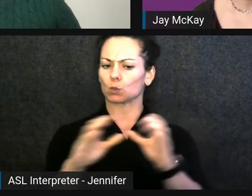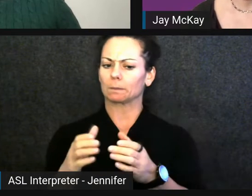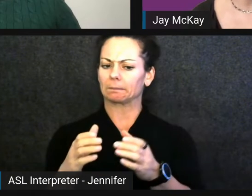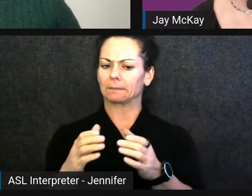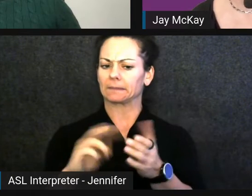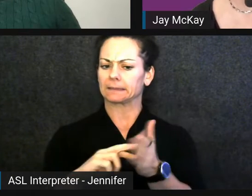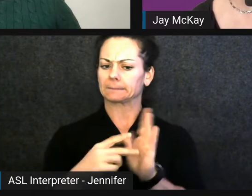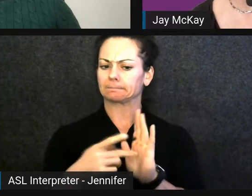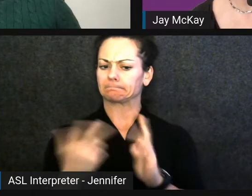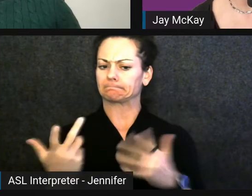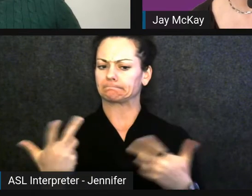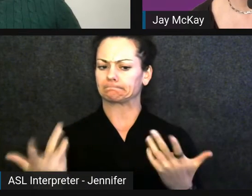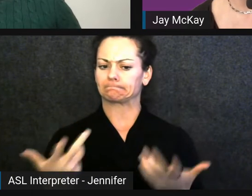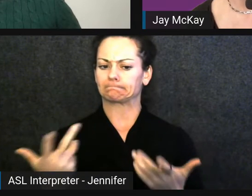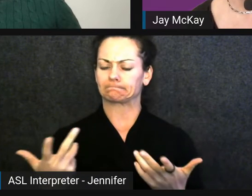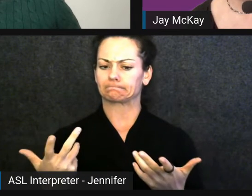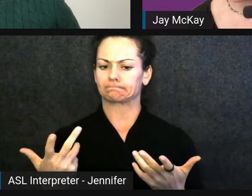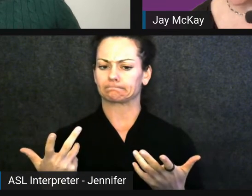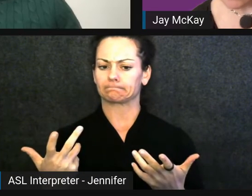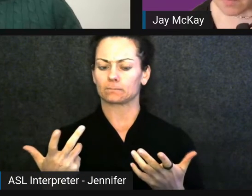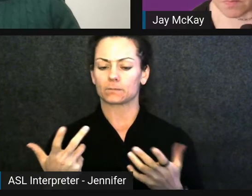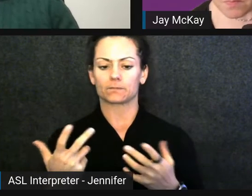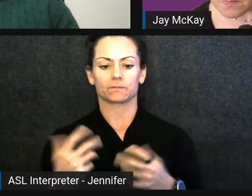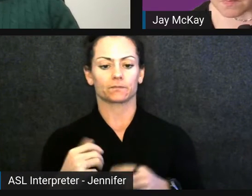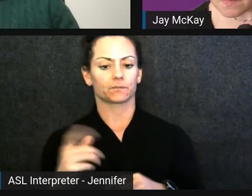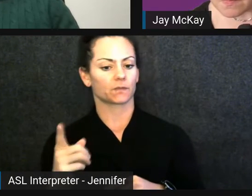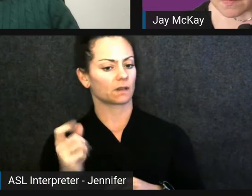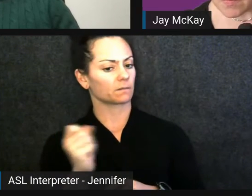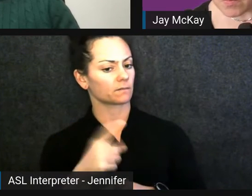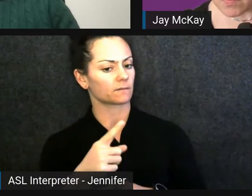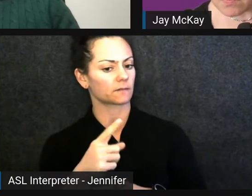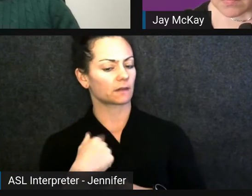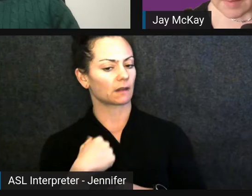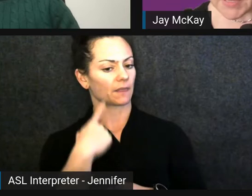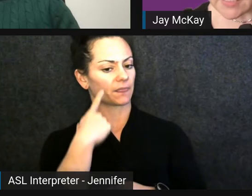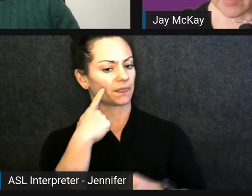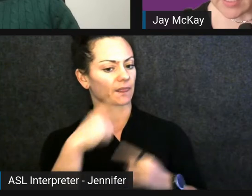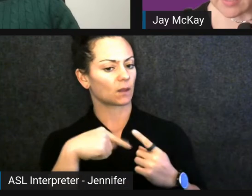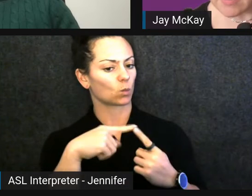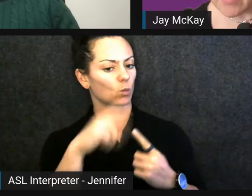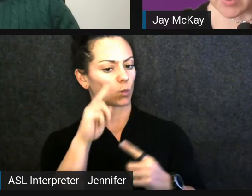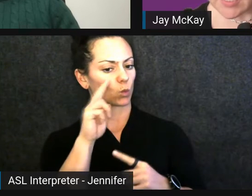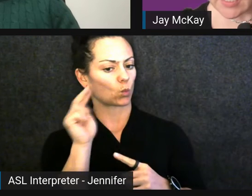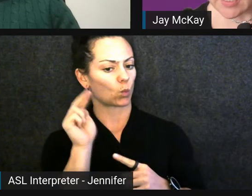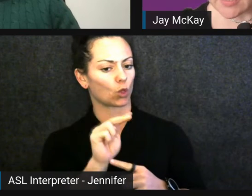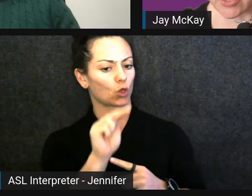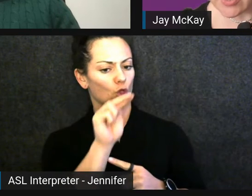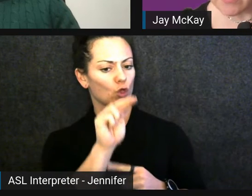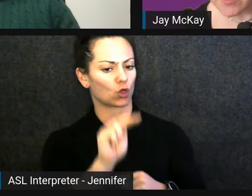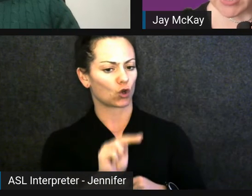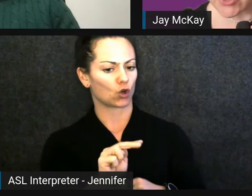I think when you were looking at the, let me see if there was any additional information.